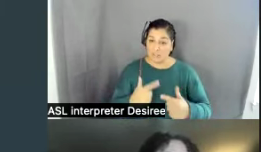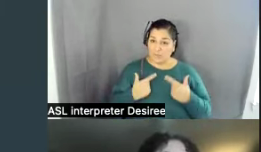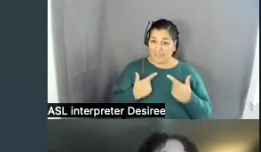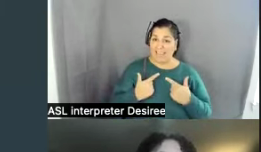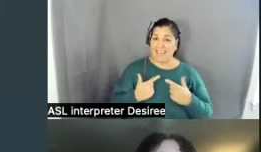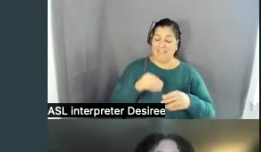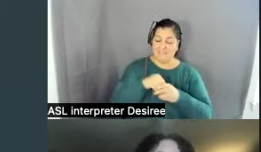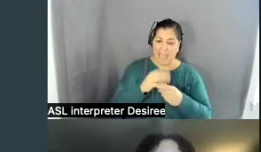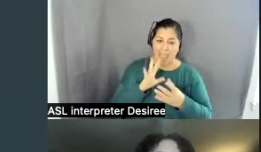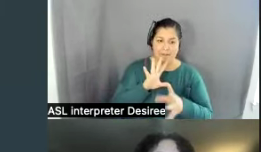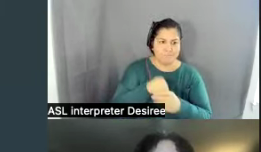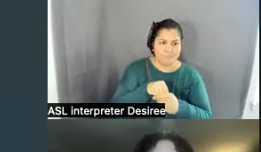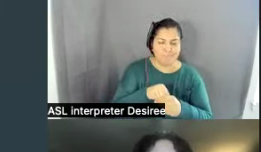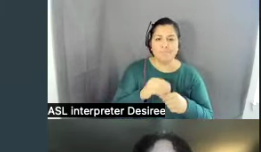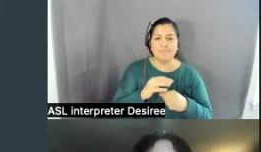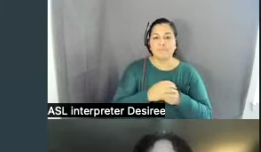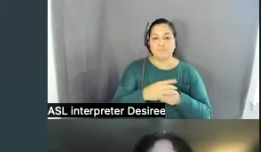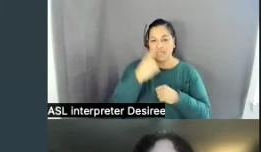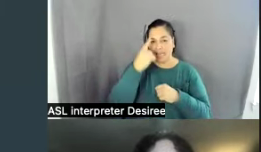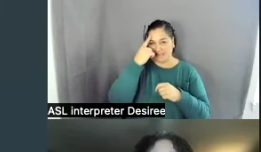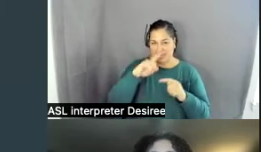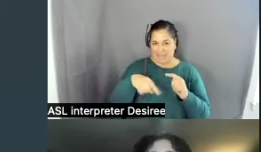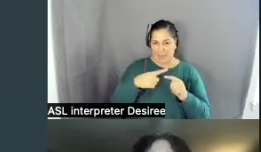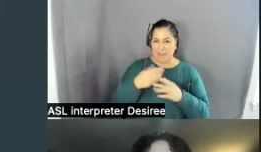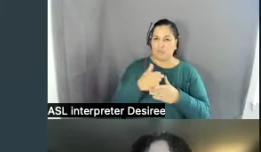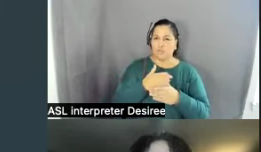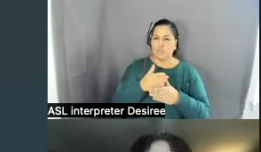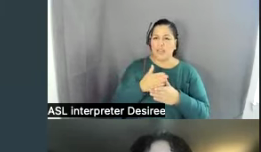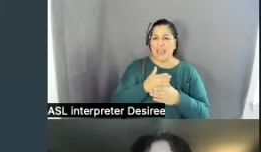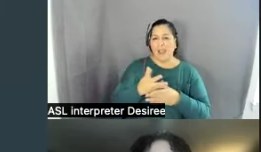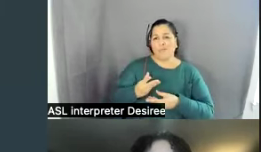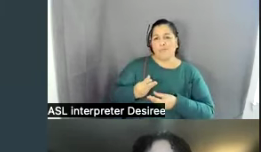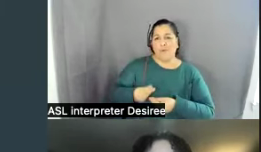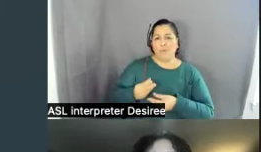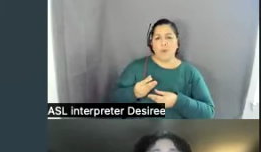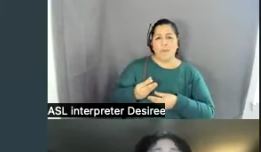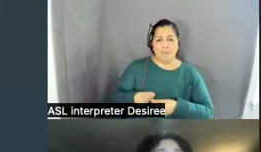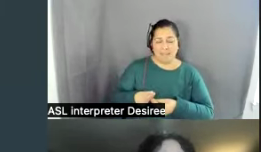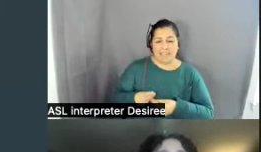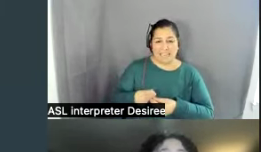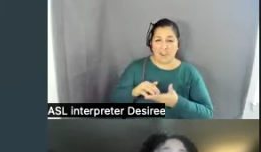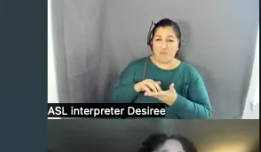And then I think a bit about shared vulnerability that we are always taking risks together when we ask people to come in